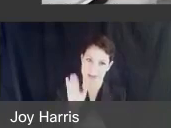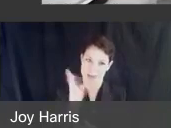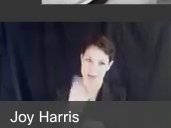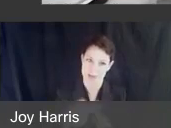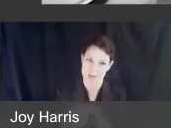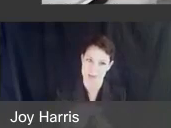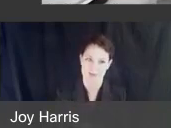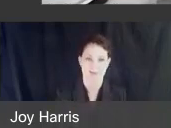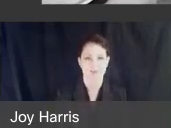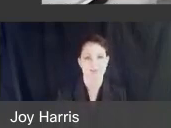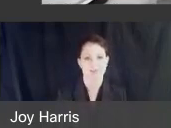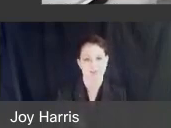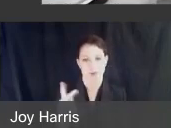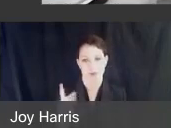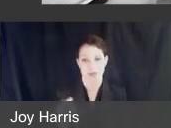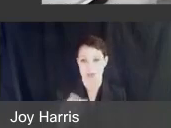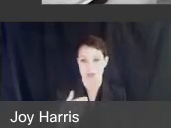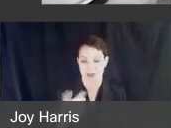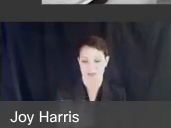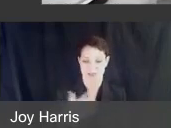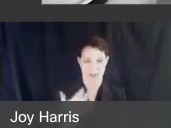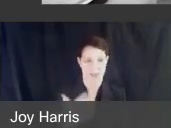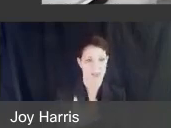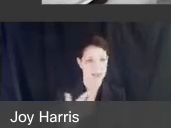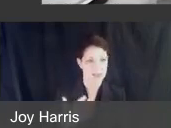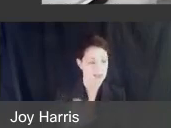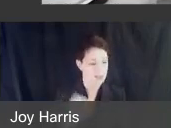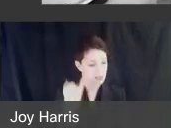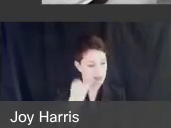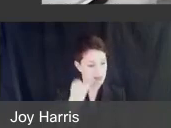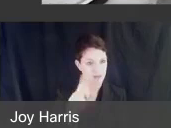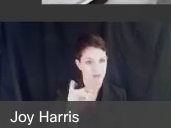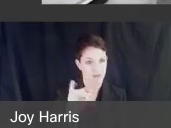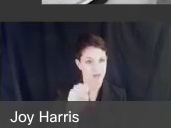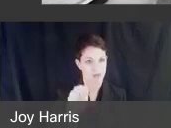[Reporter] Okay and do you have a sense of whether doses to other providers in Montgomery County, aside